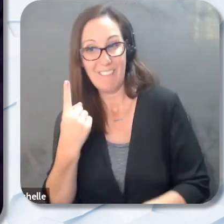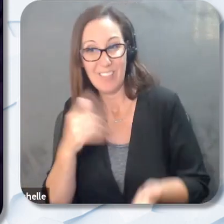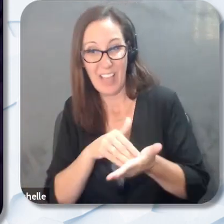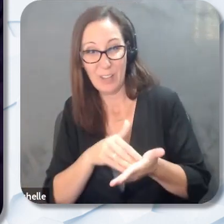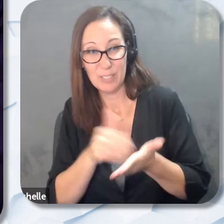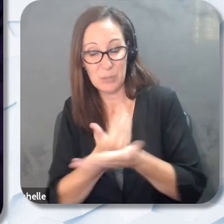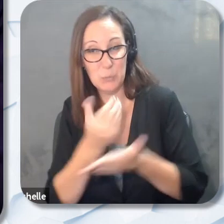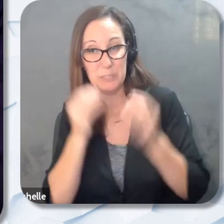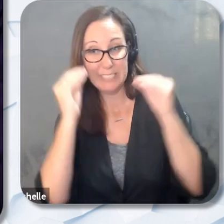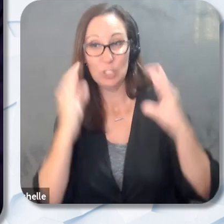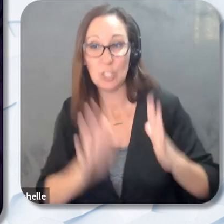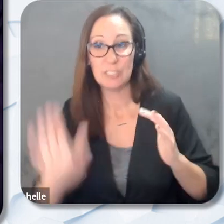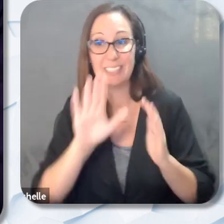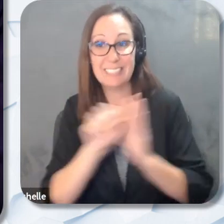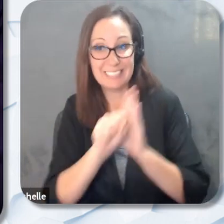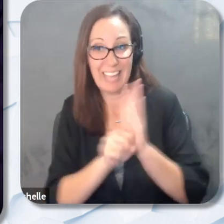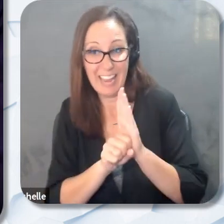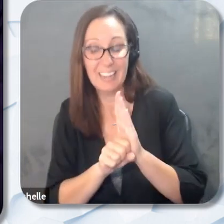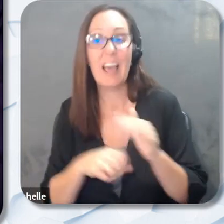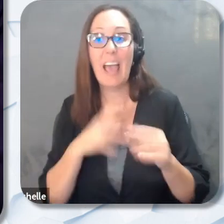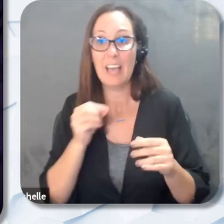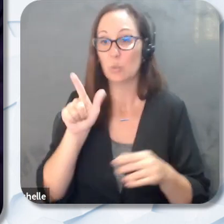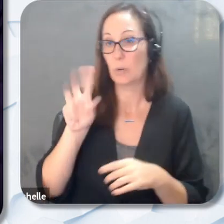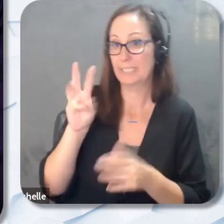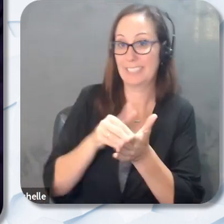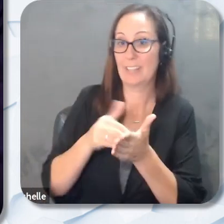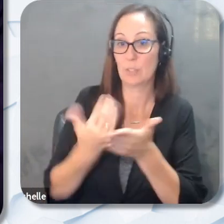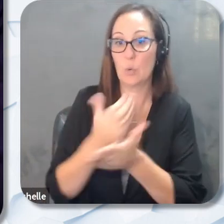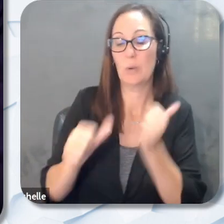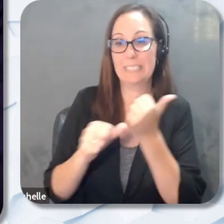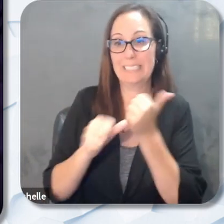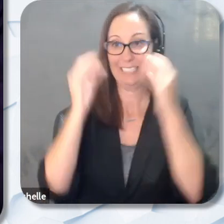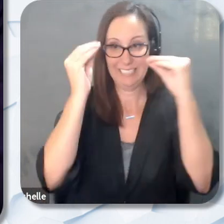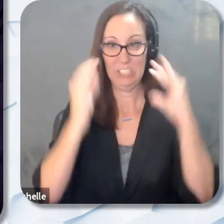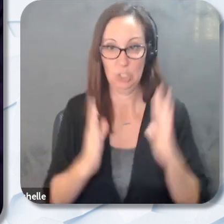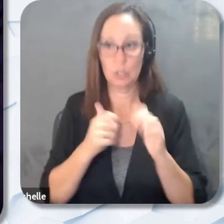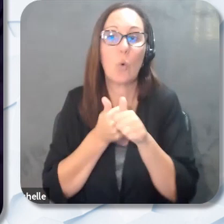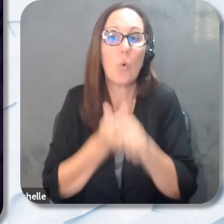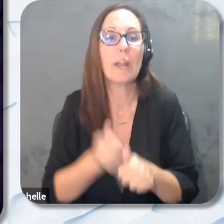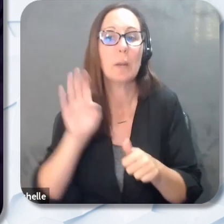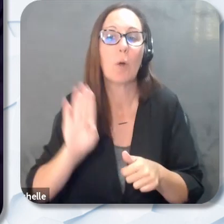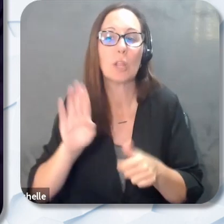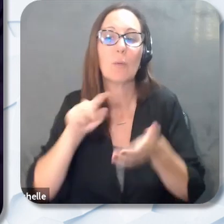statewide and 26,000 new assistant teachers according to Berkeley researchers, which is huge.